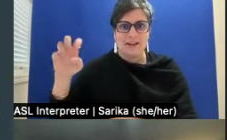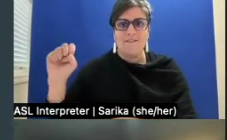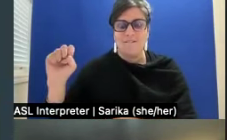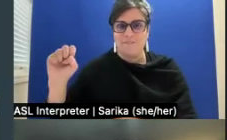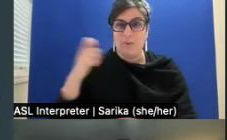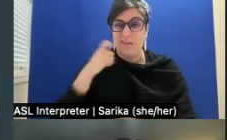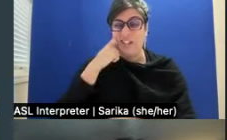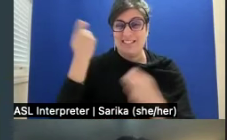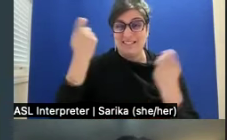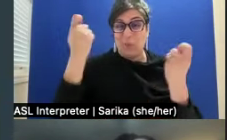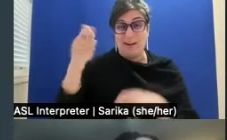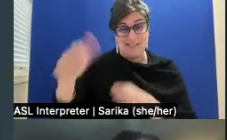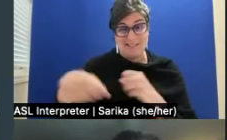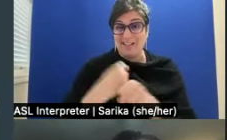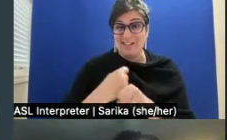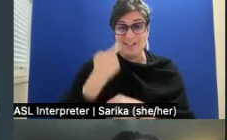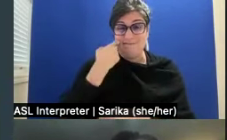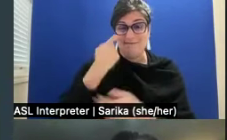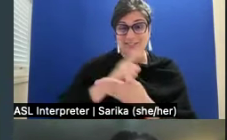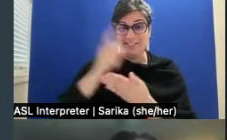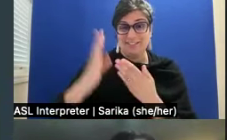This past weekend at, First Church,